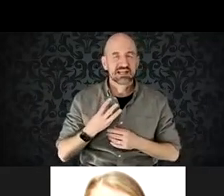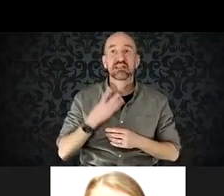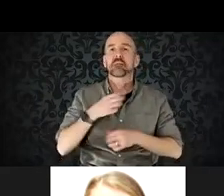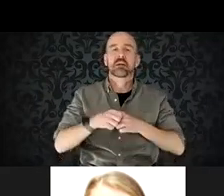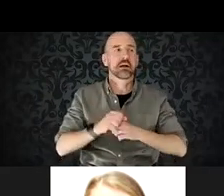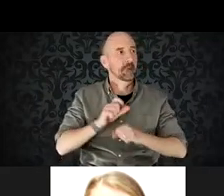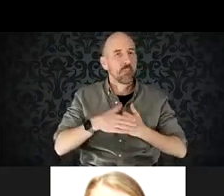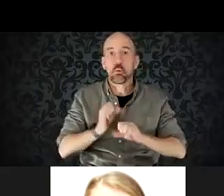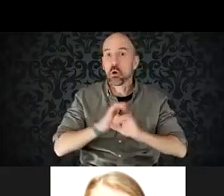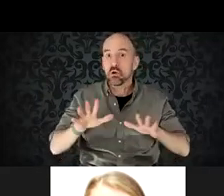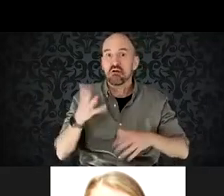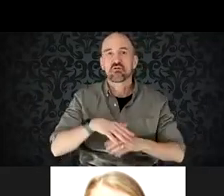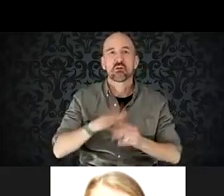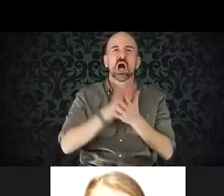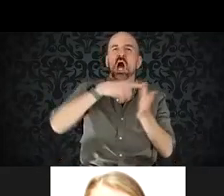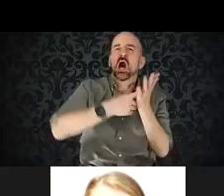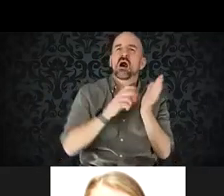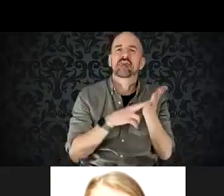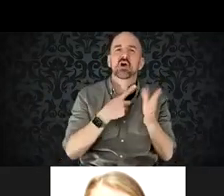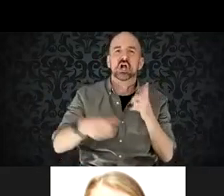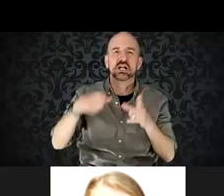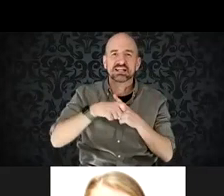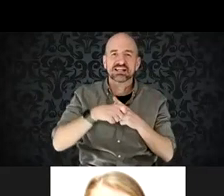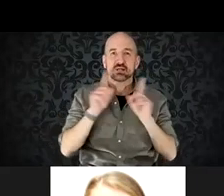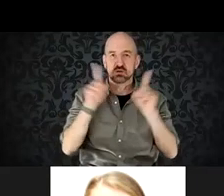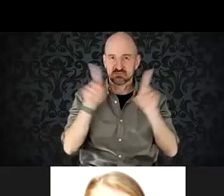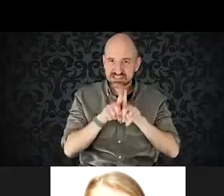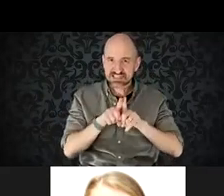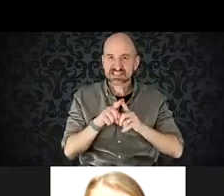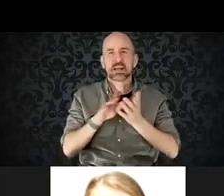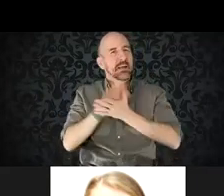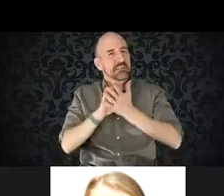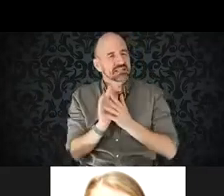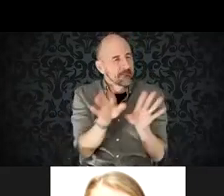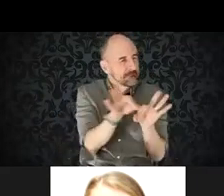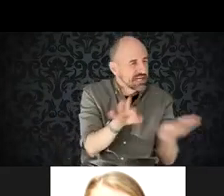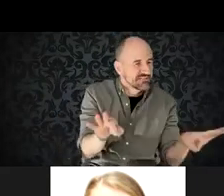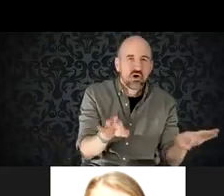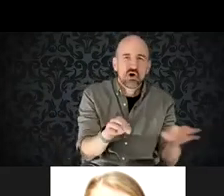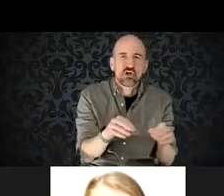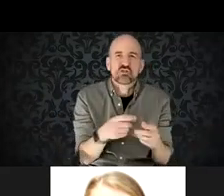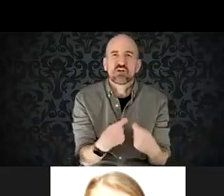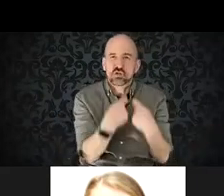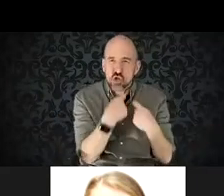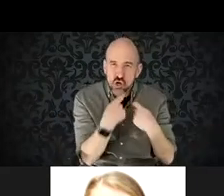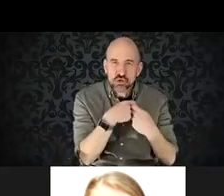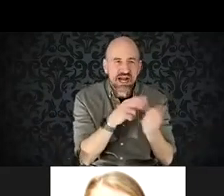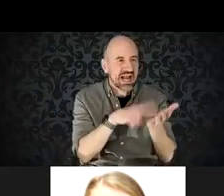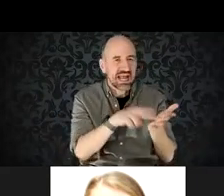first coined in 1973, by Erich From, and became more popular in the paper, when the